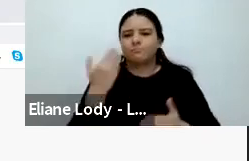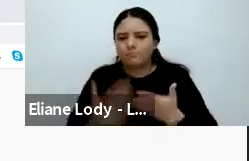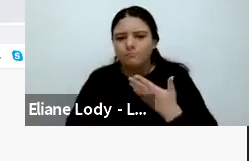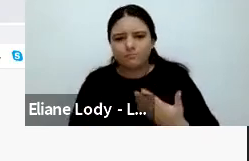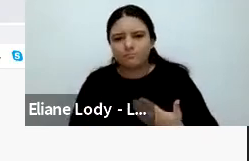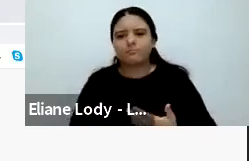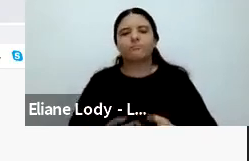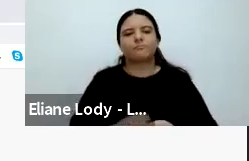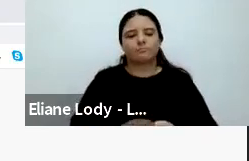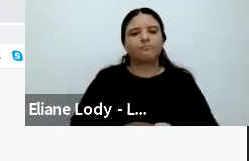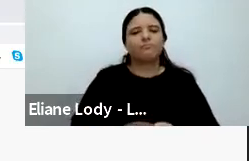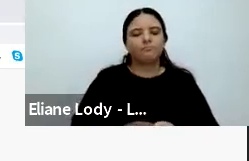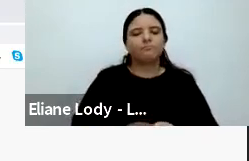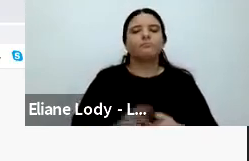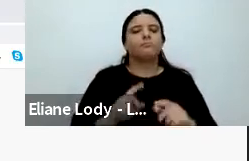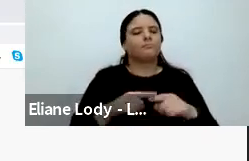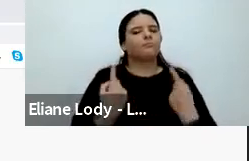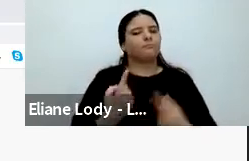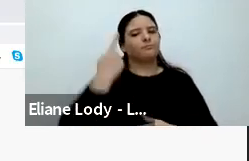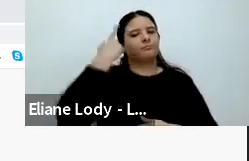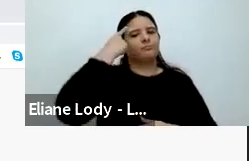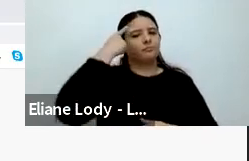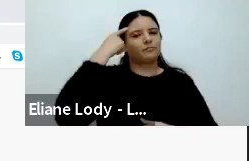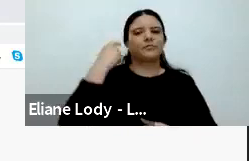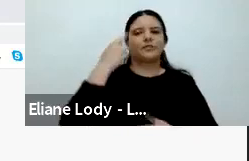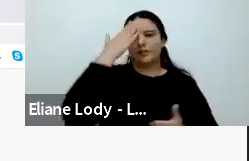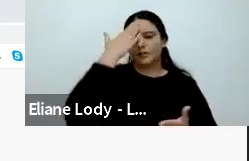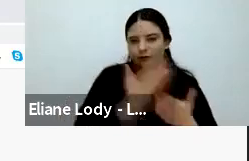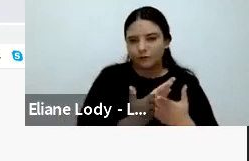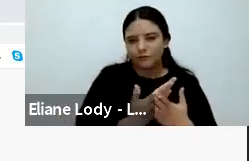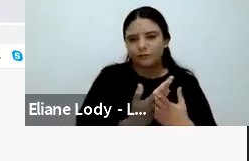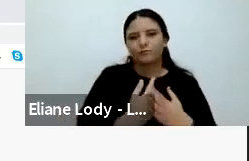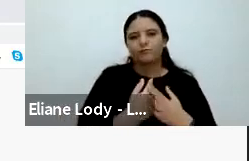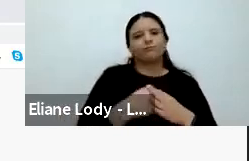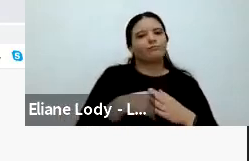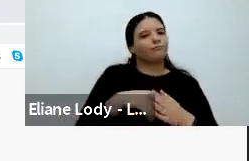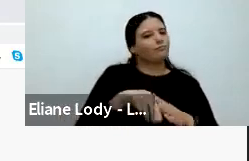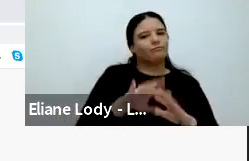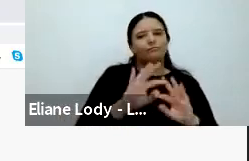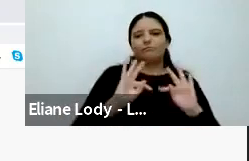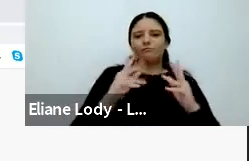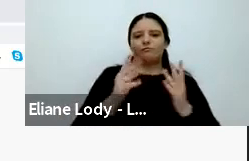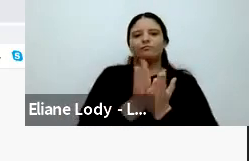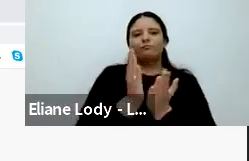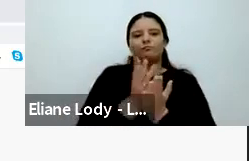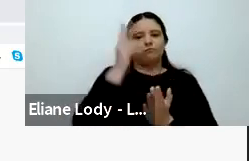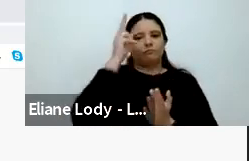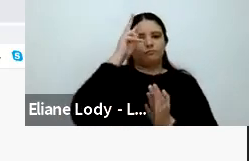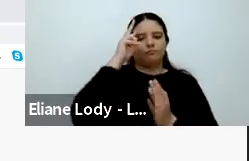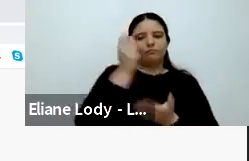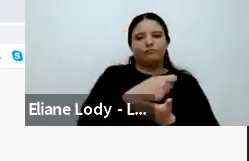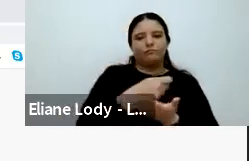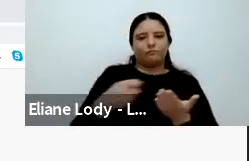And so, but, but these. this ideology this bill this ideology this belief was written into the history. books books amaze